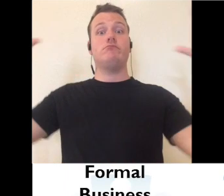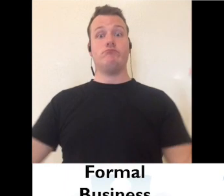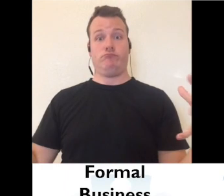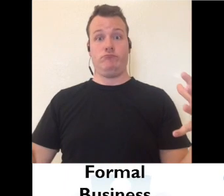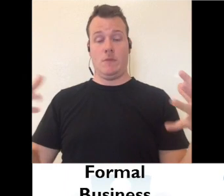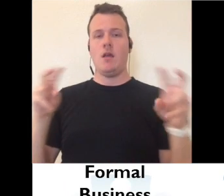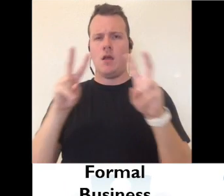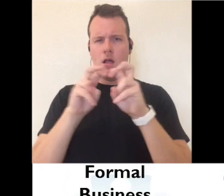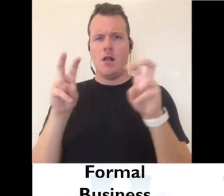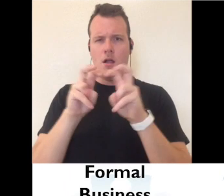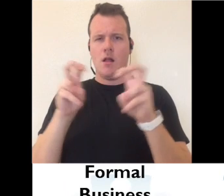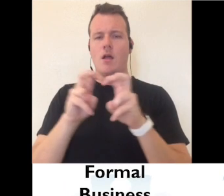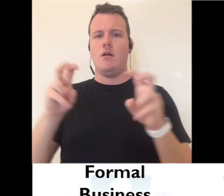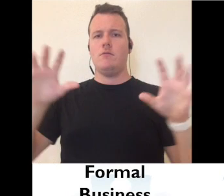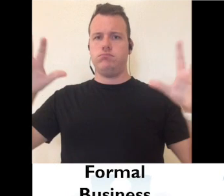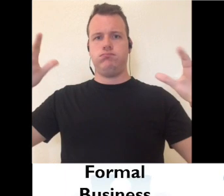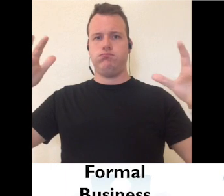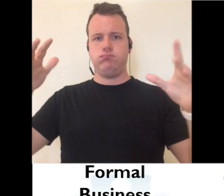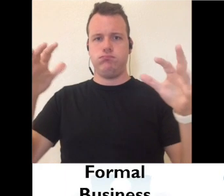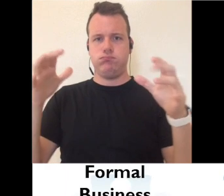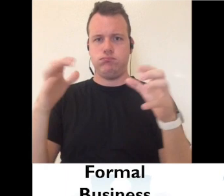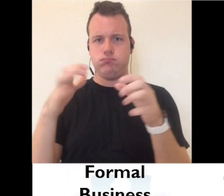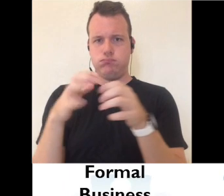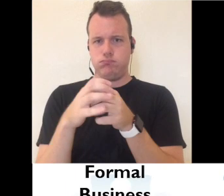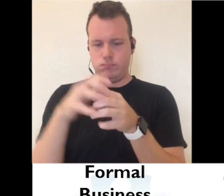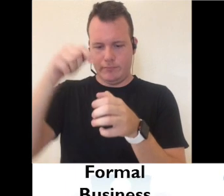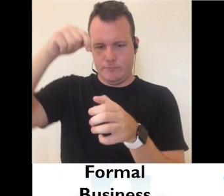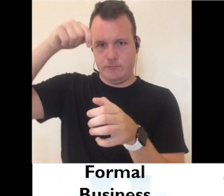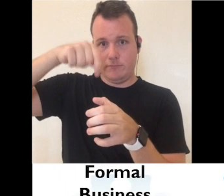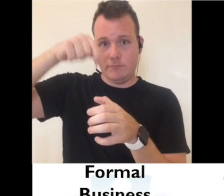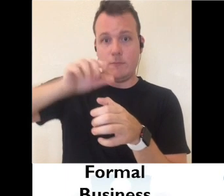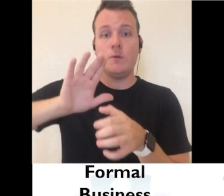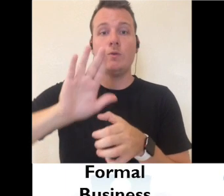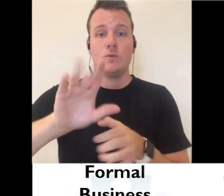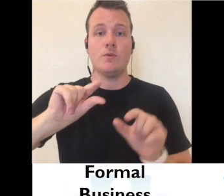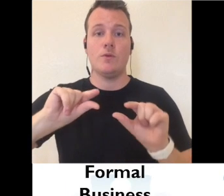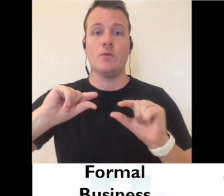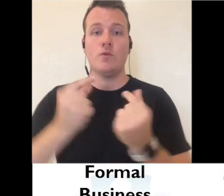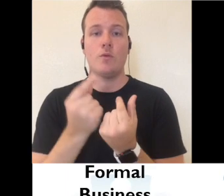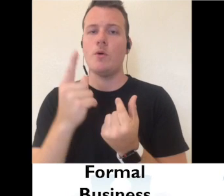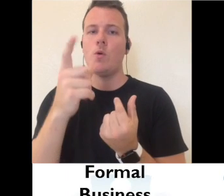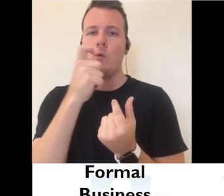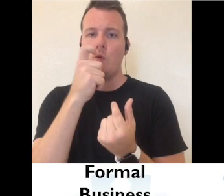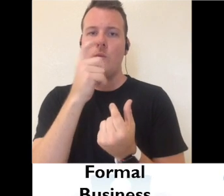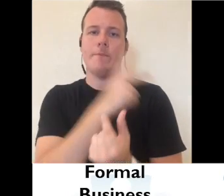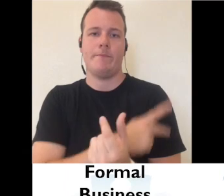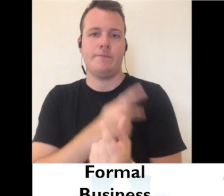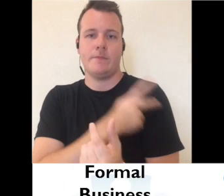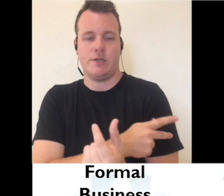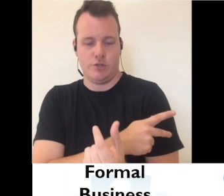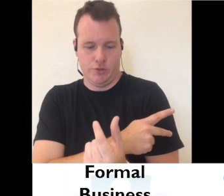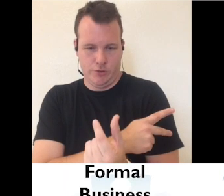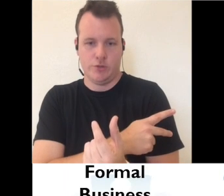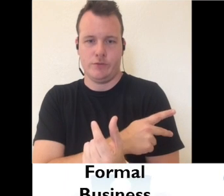your particular group of patients, which we call the target market. Now there's